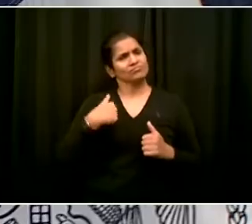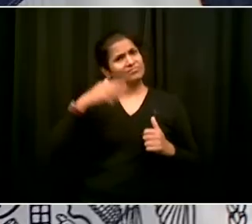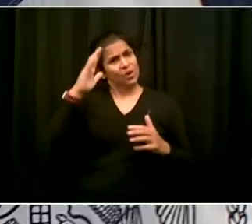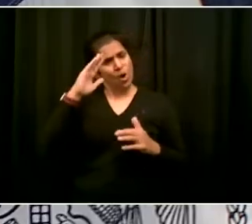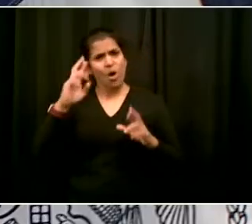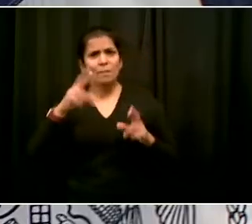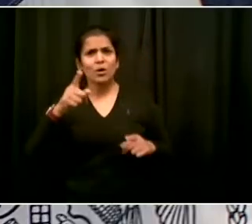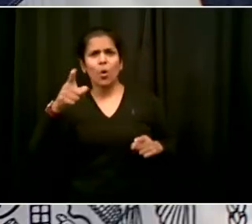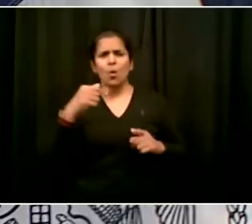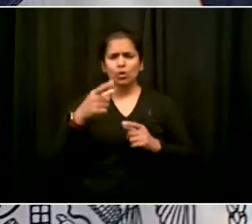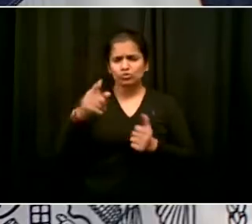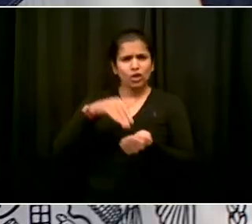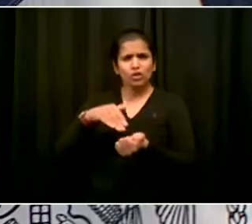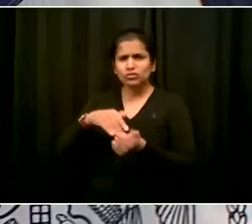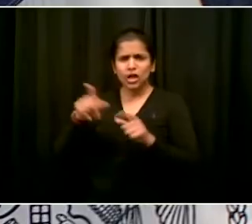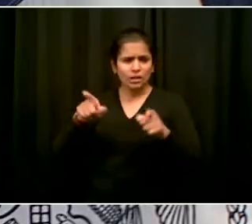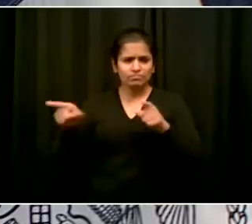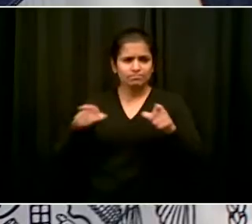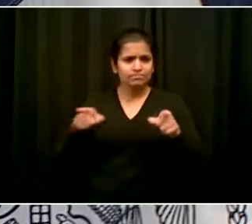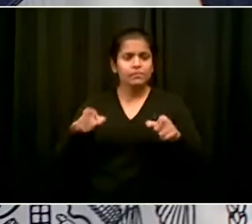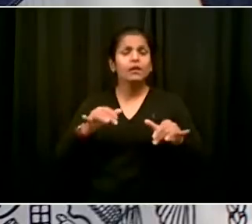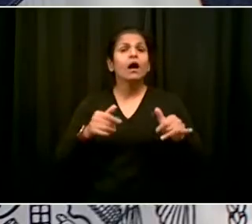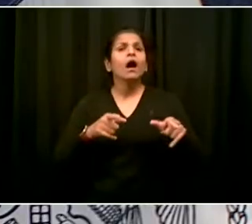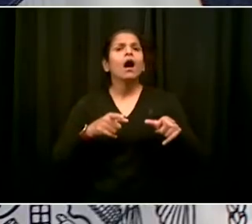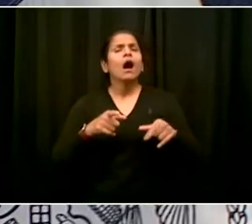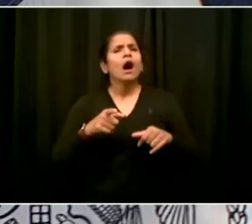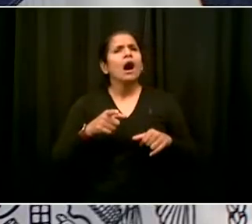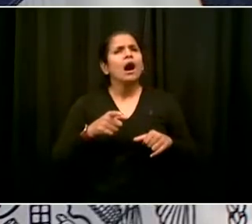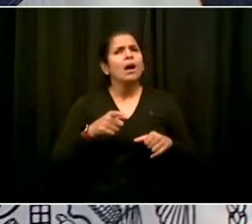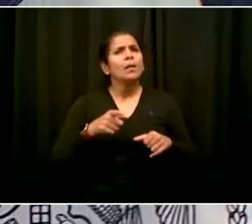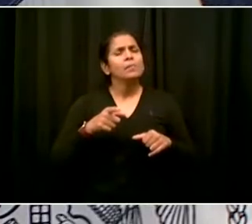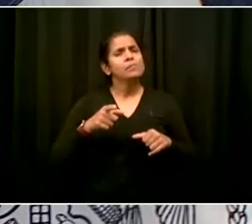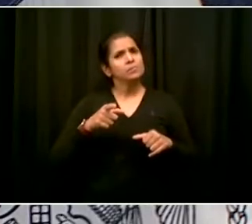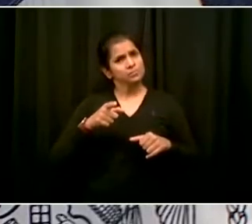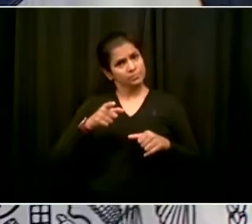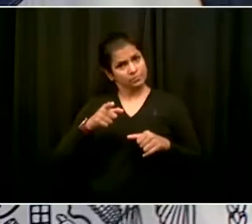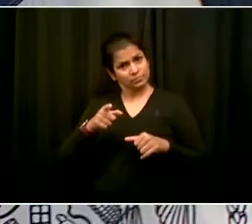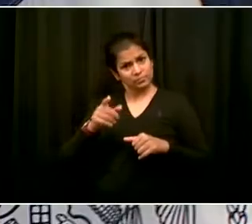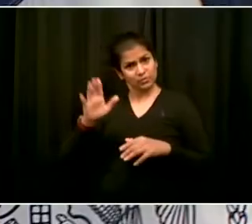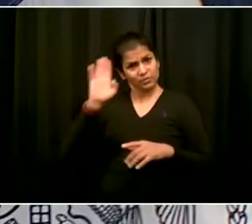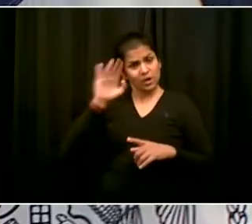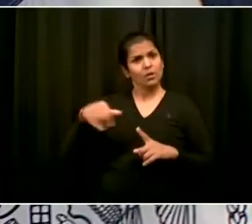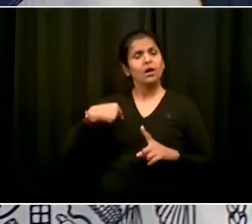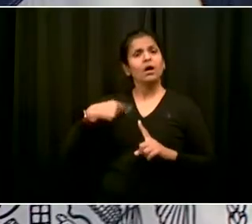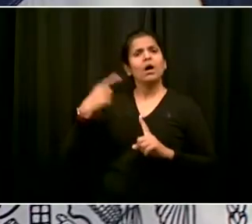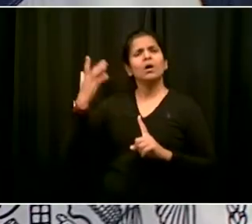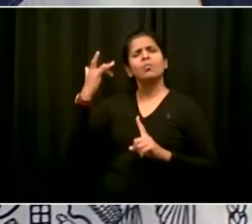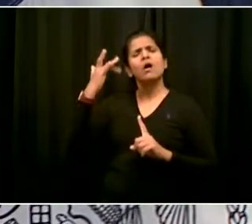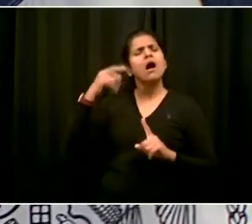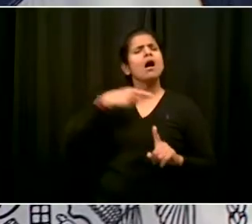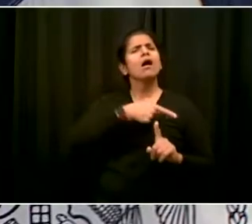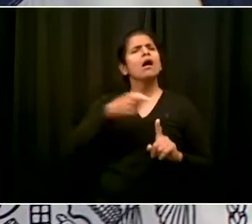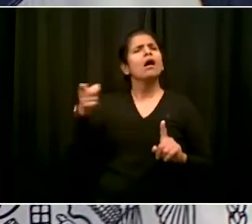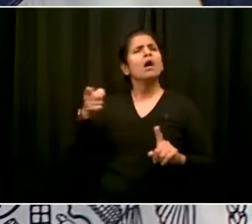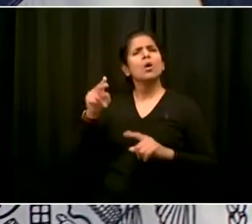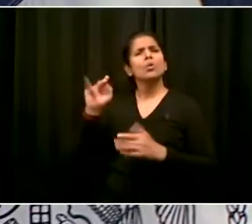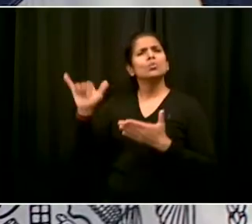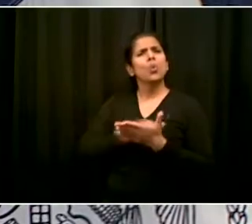DOING AMANDA?